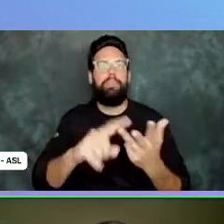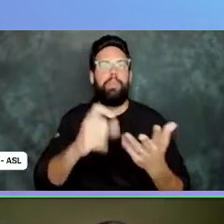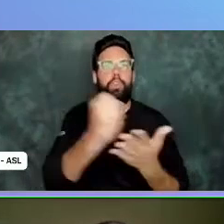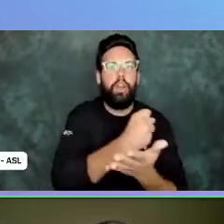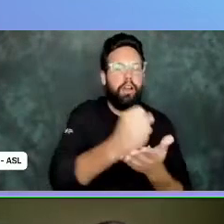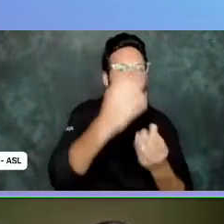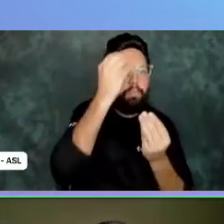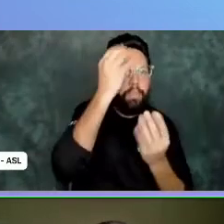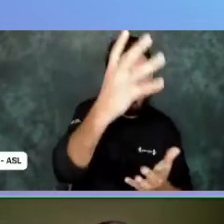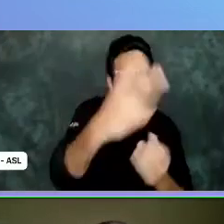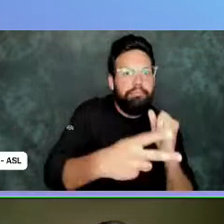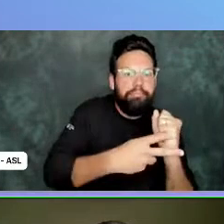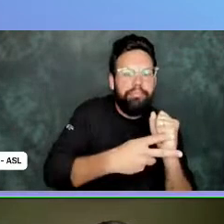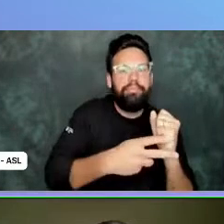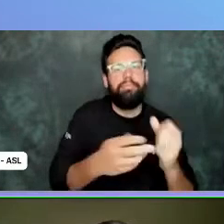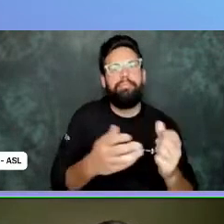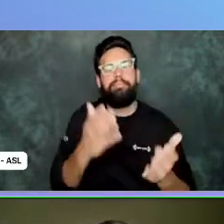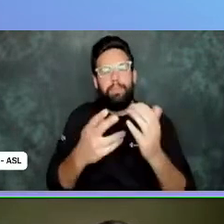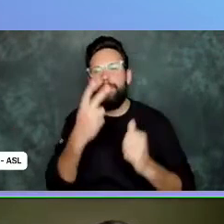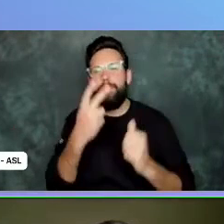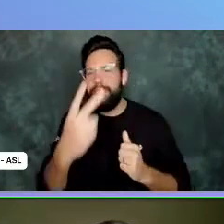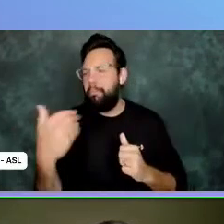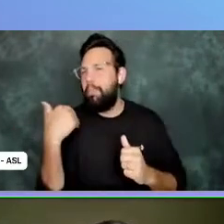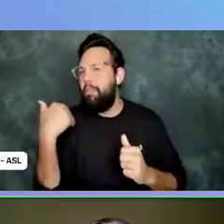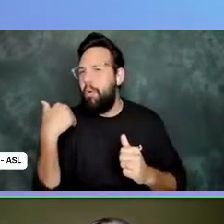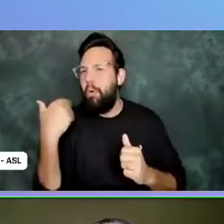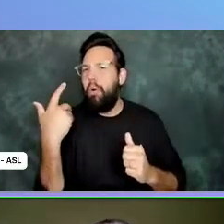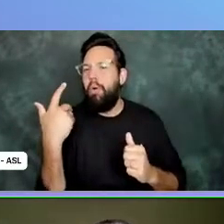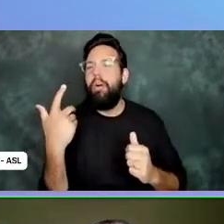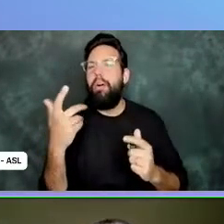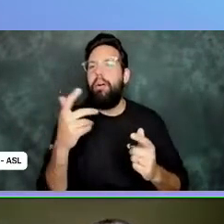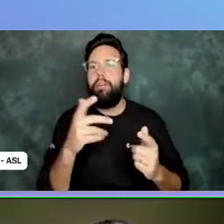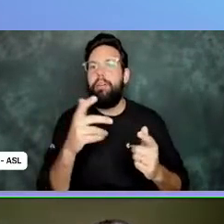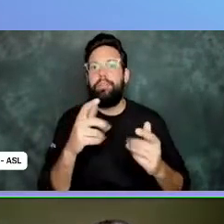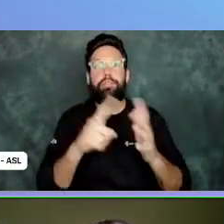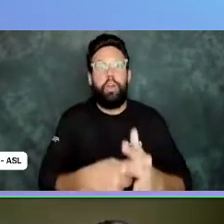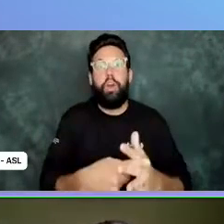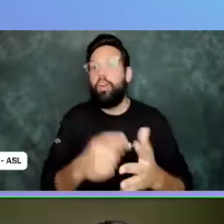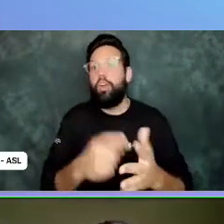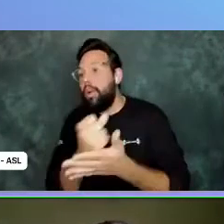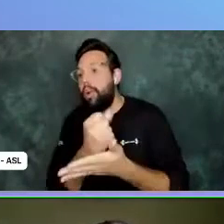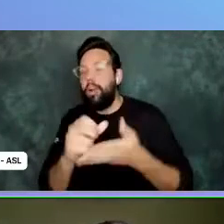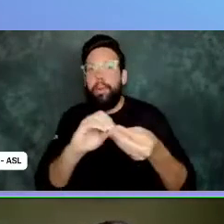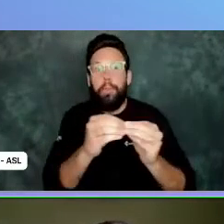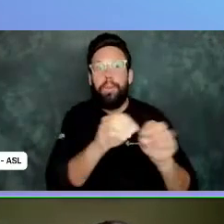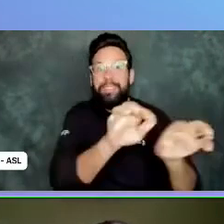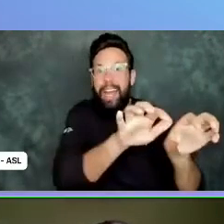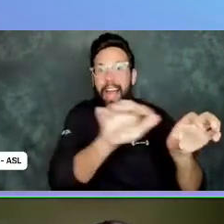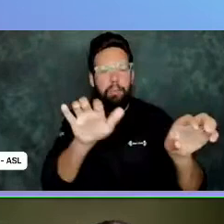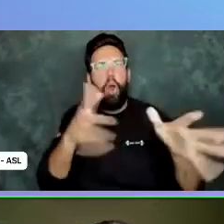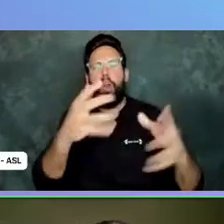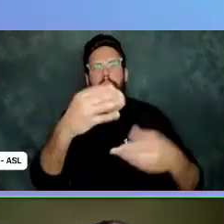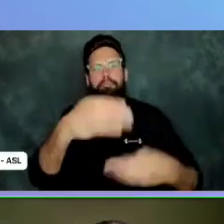address elements, street address, city, zip code, even and there's ones for storing credit card information, which you may have seen if you use certain websites that are